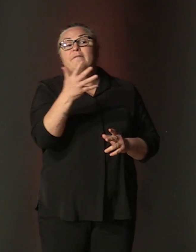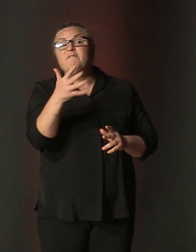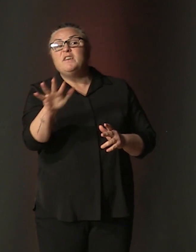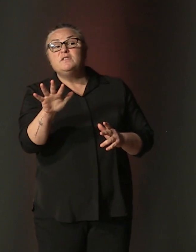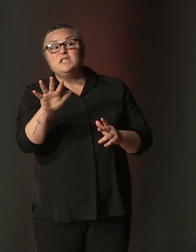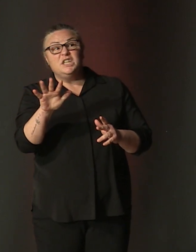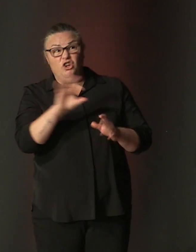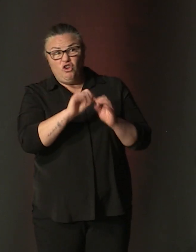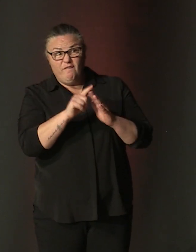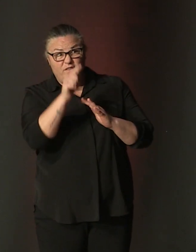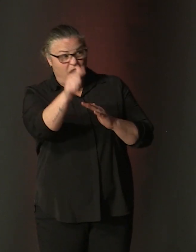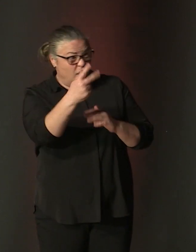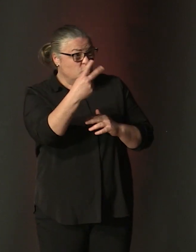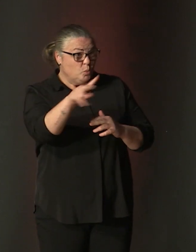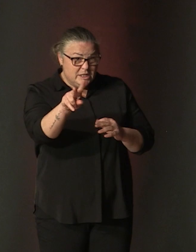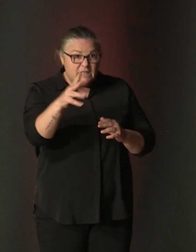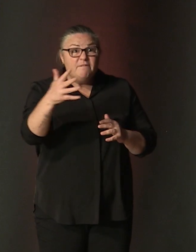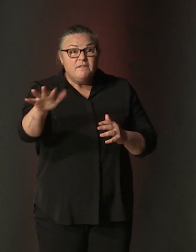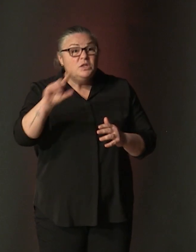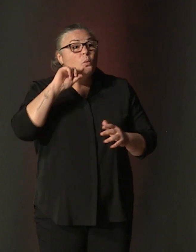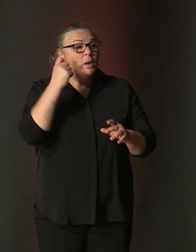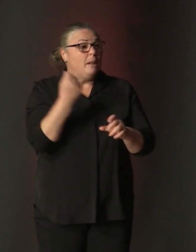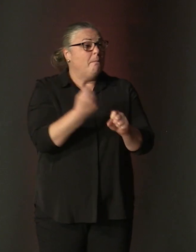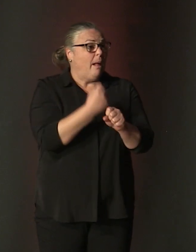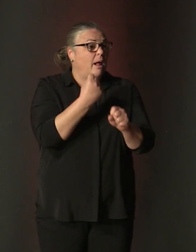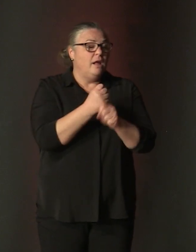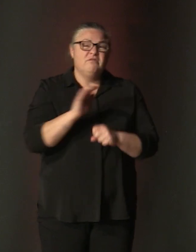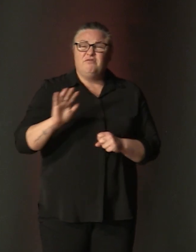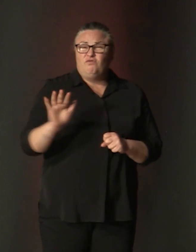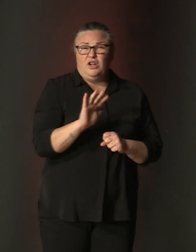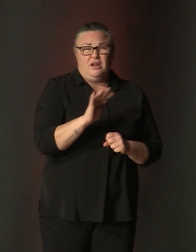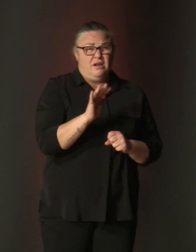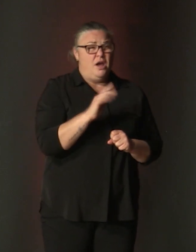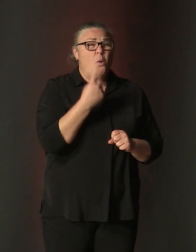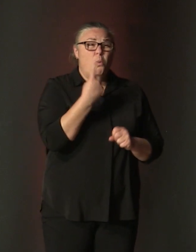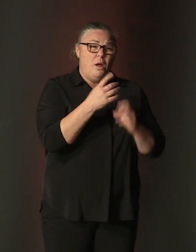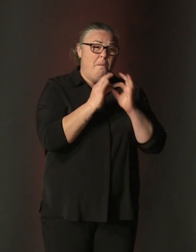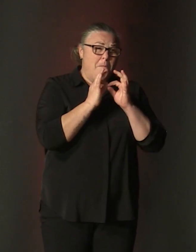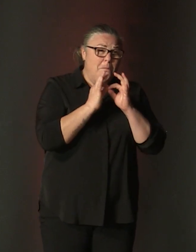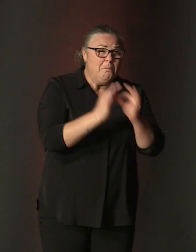we will be producing a mind-blowing 1 billion tonnes of plastic per year.